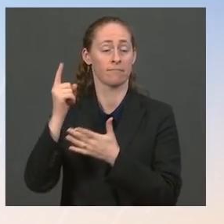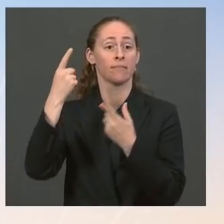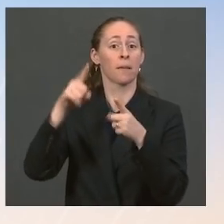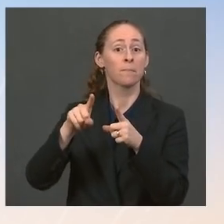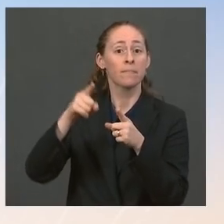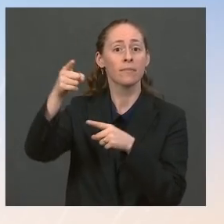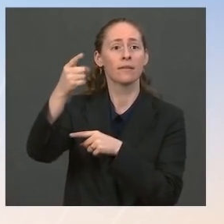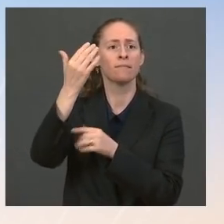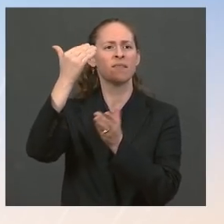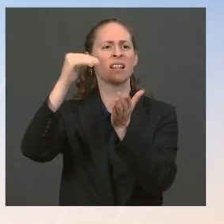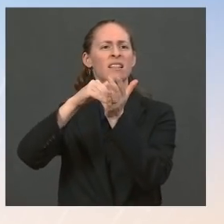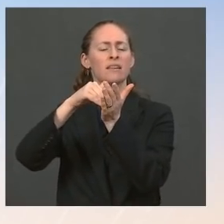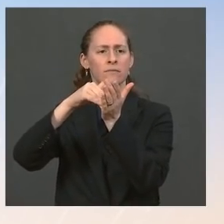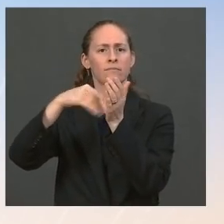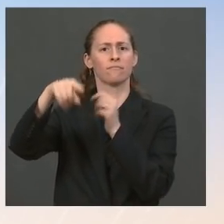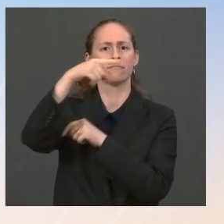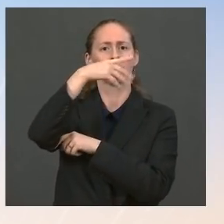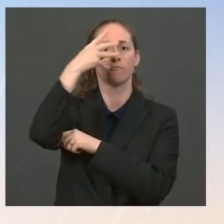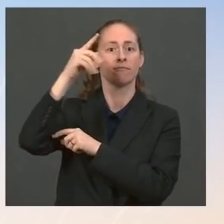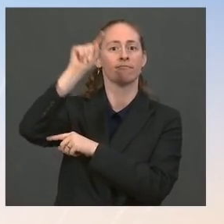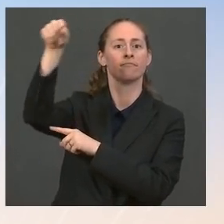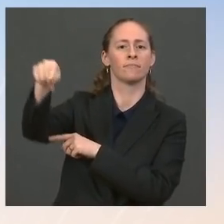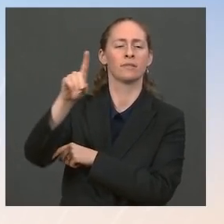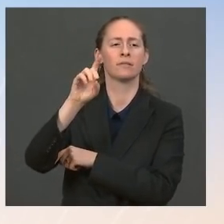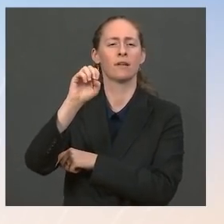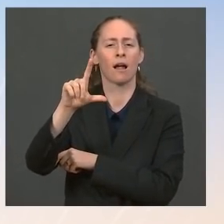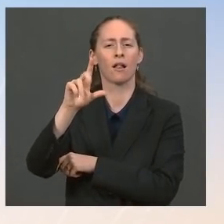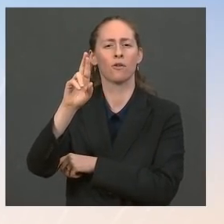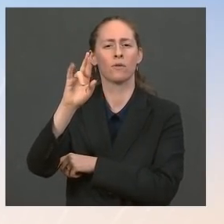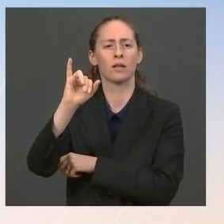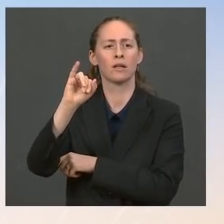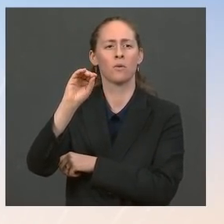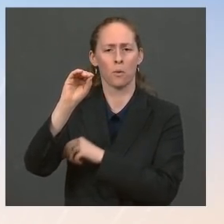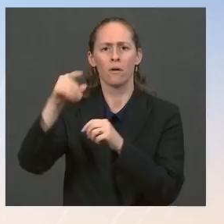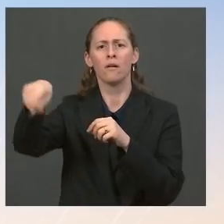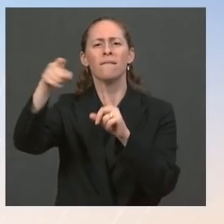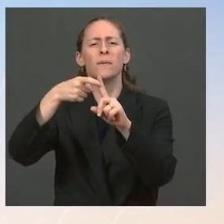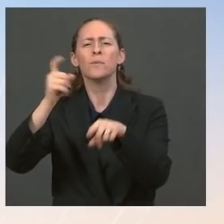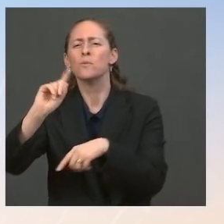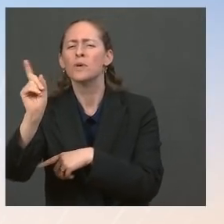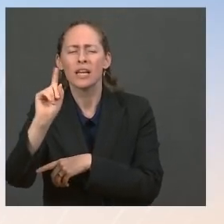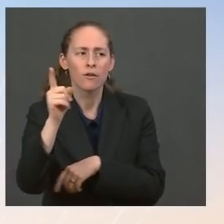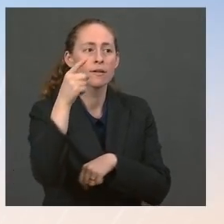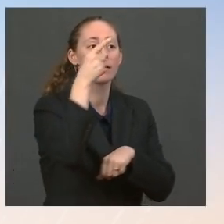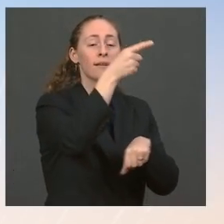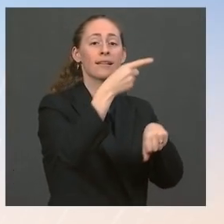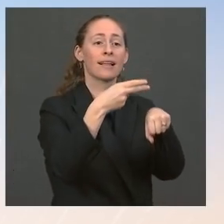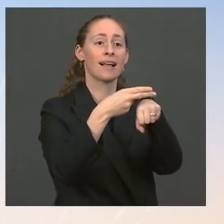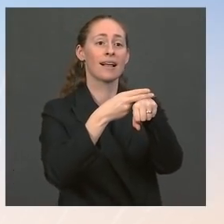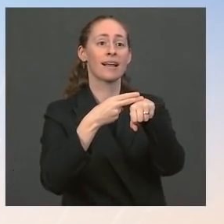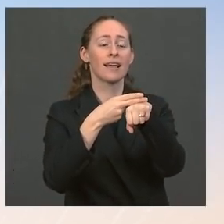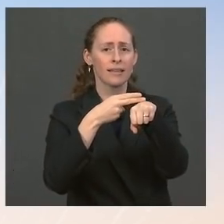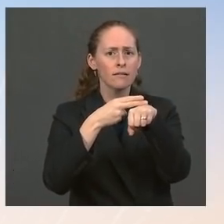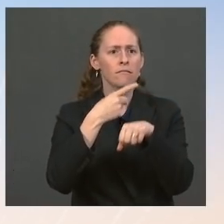the great majority of whom were Haitian nationals. This was the result of an unprecedented movement